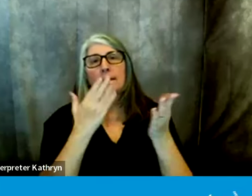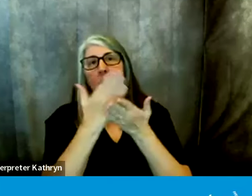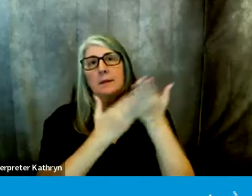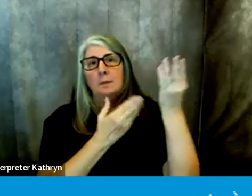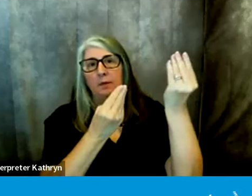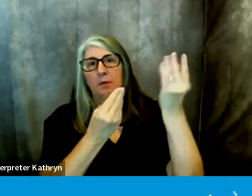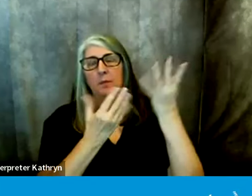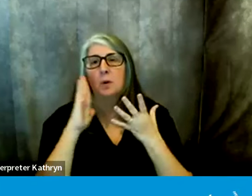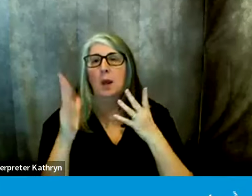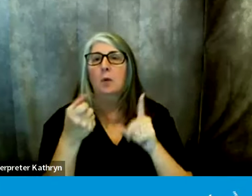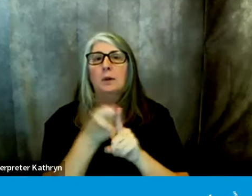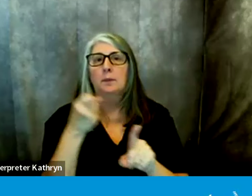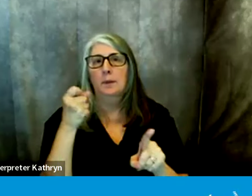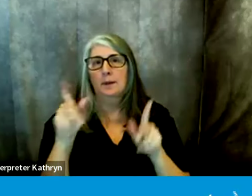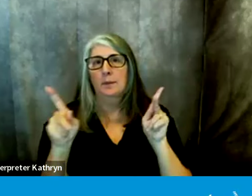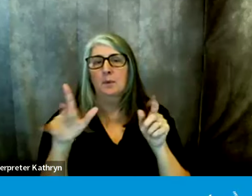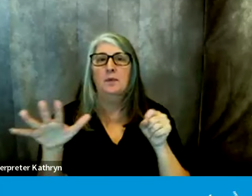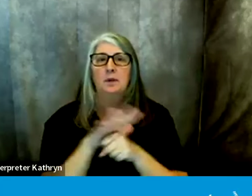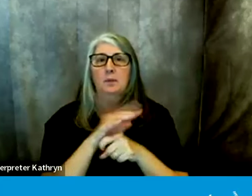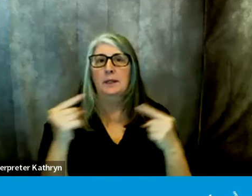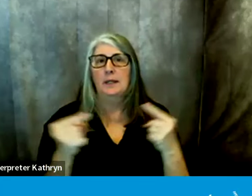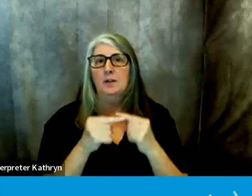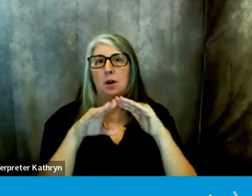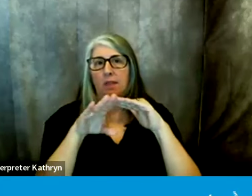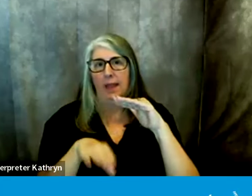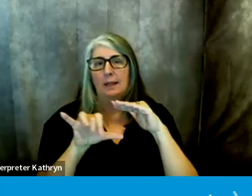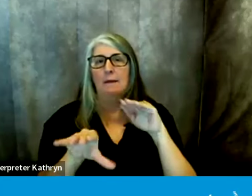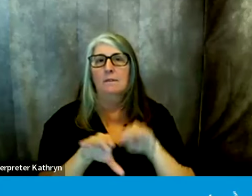individuals with incomplete injuries around that level. Okay.